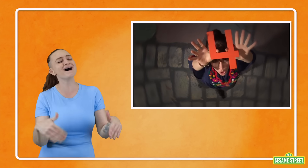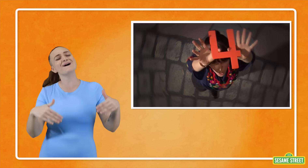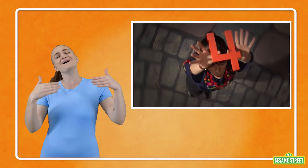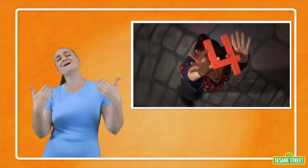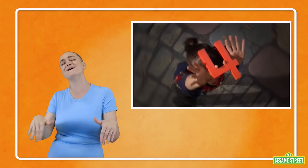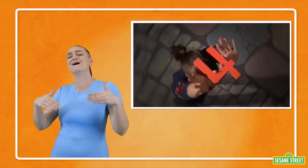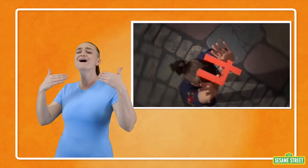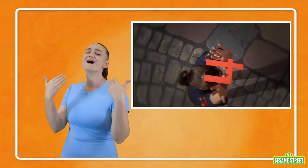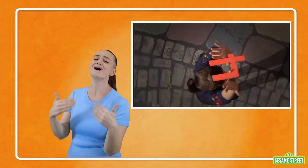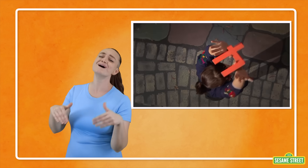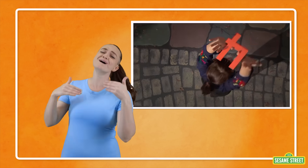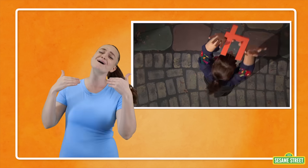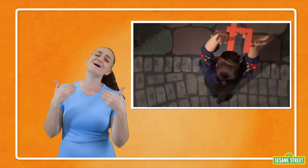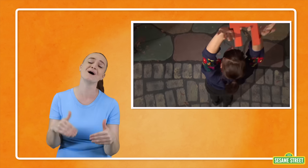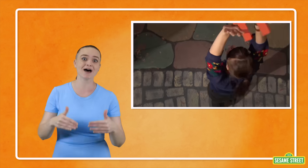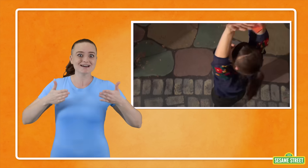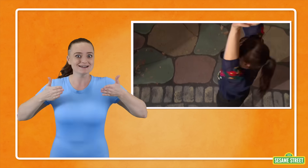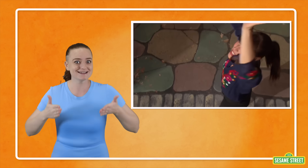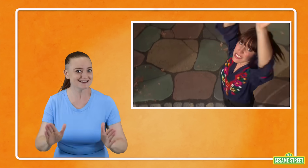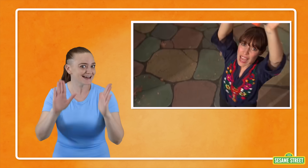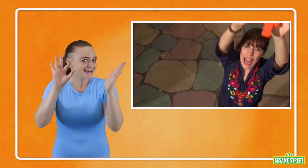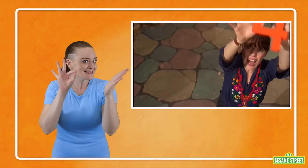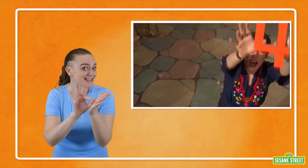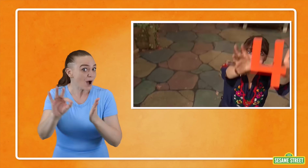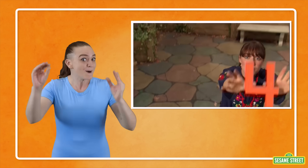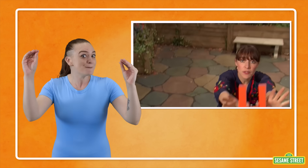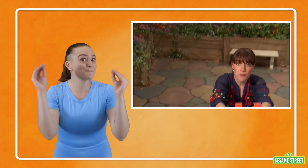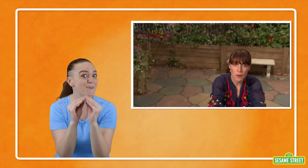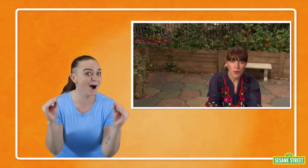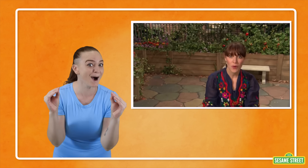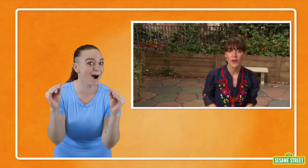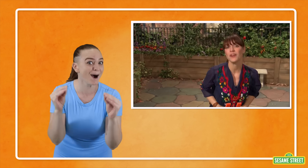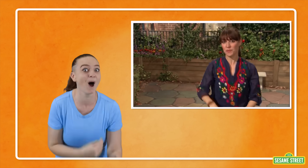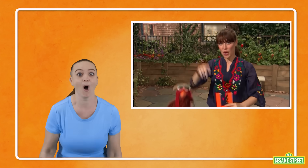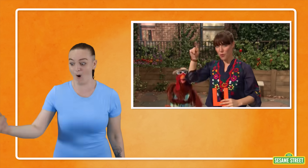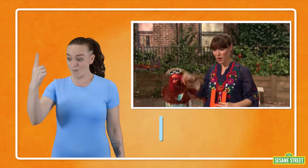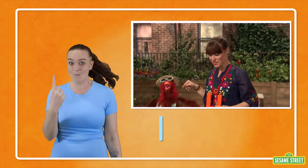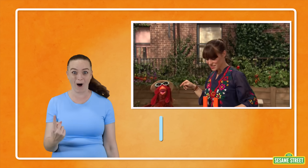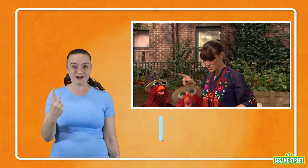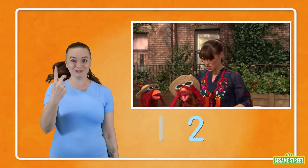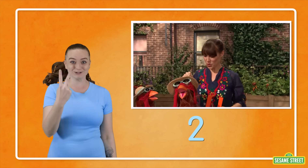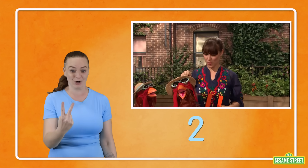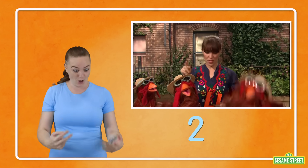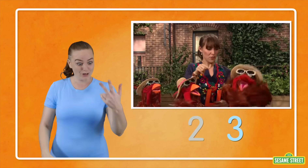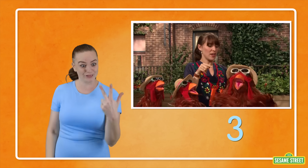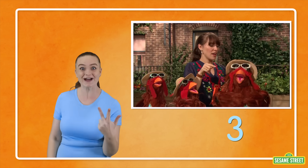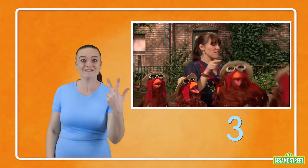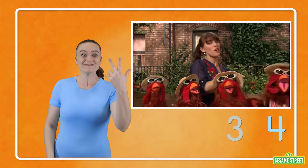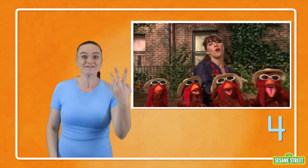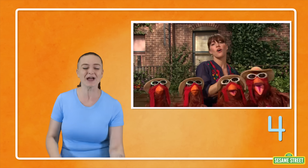Whoa, let's count some more One, two, three, four